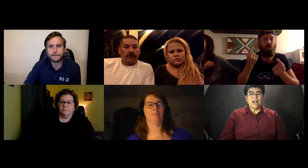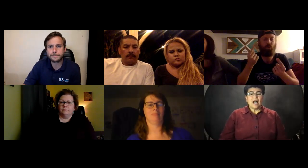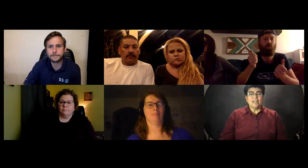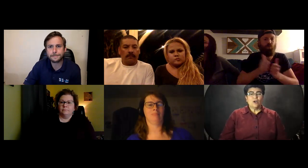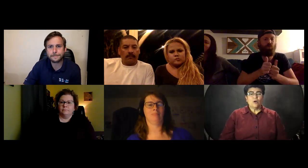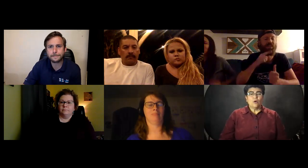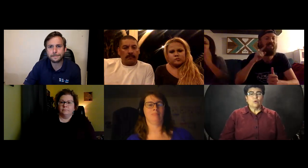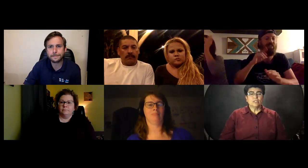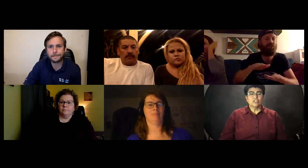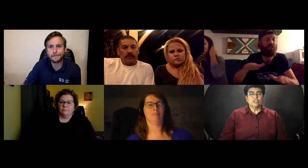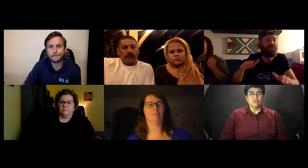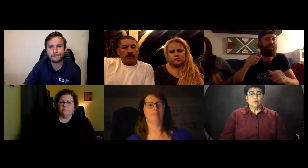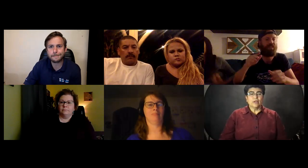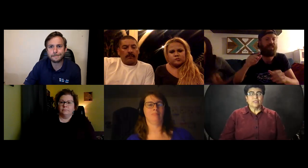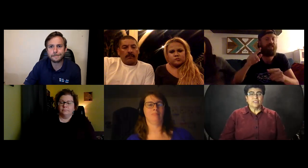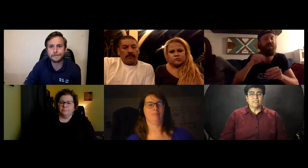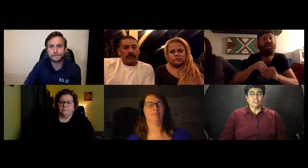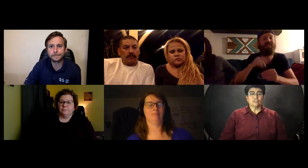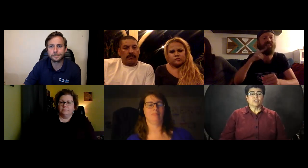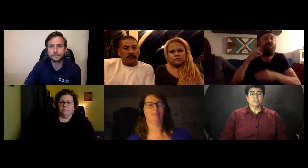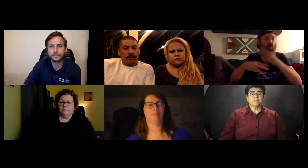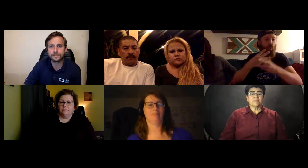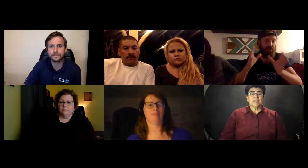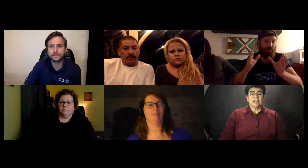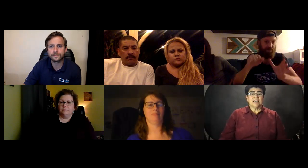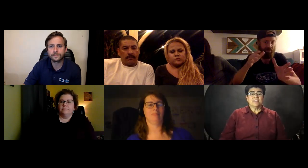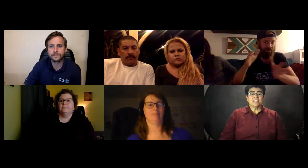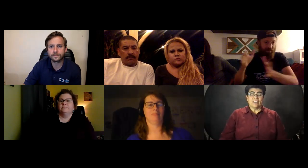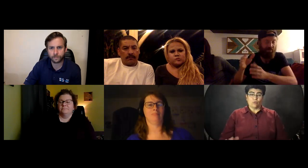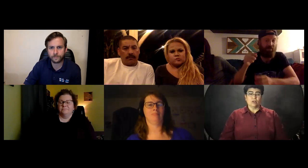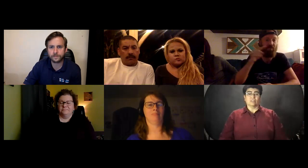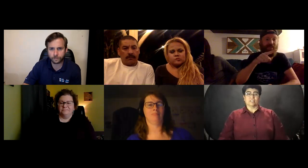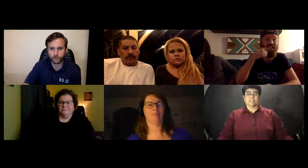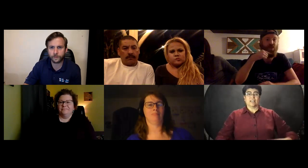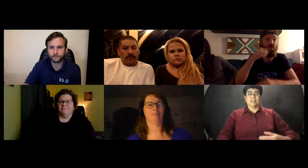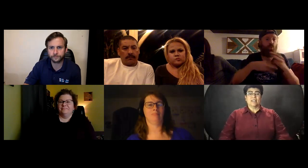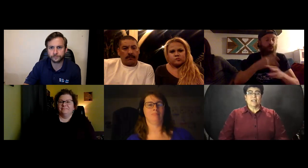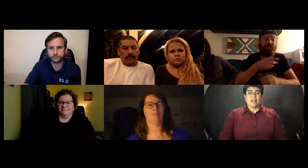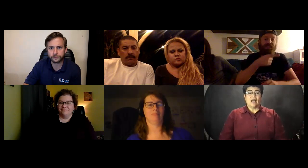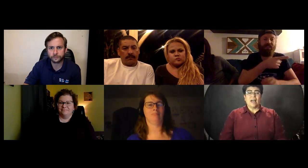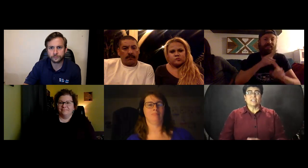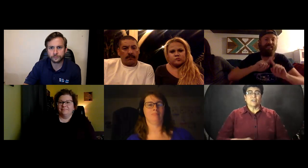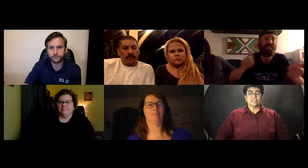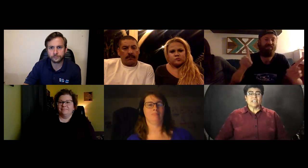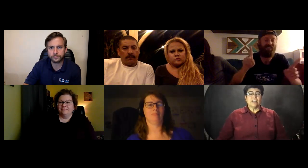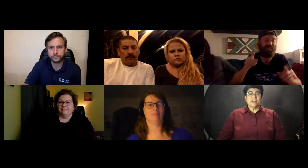i know what to do with deaf children